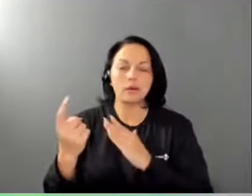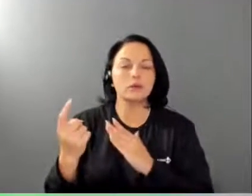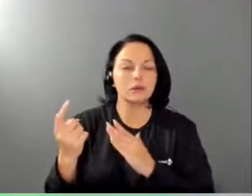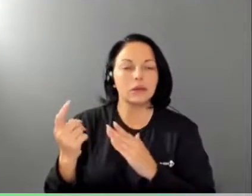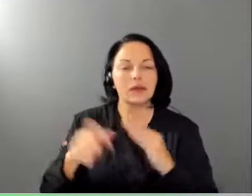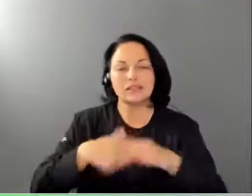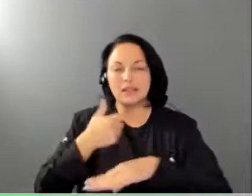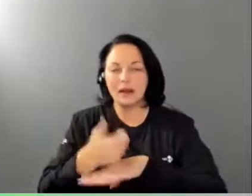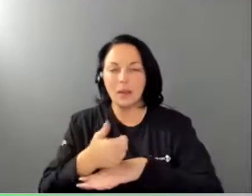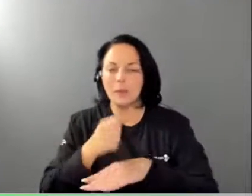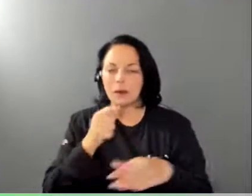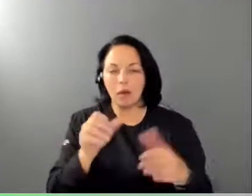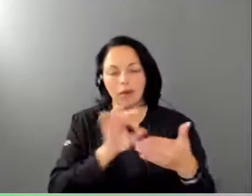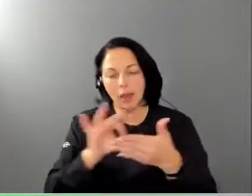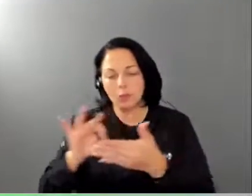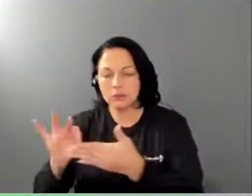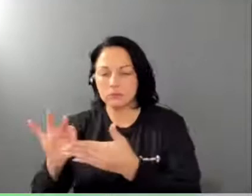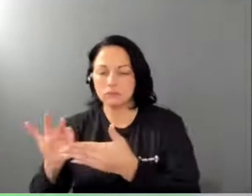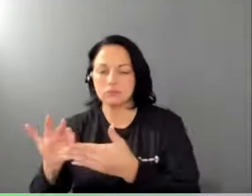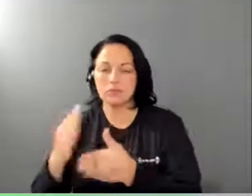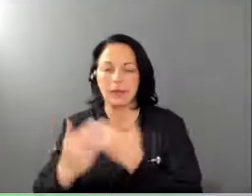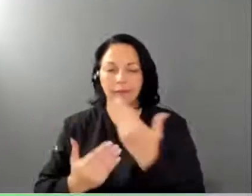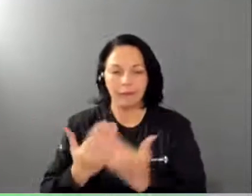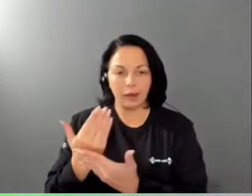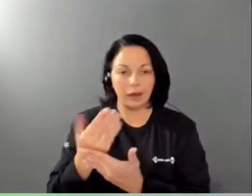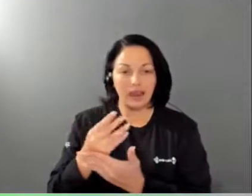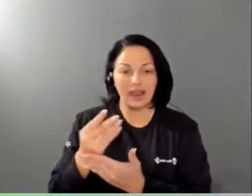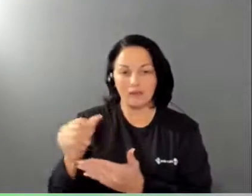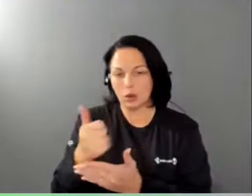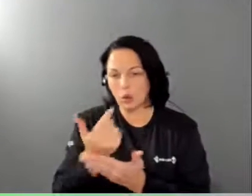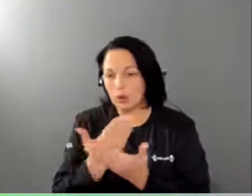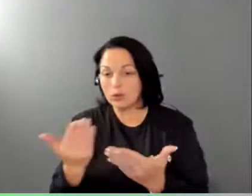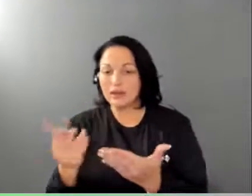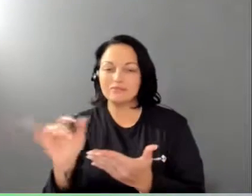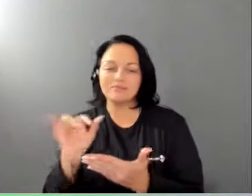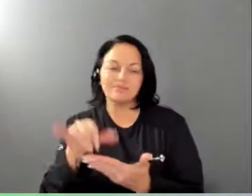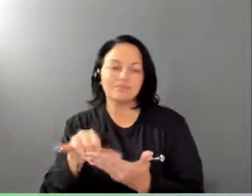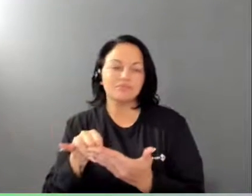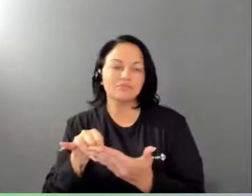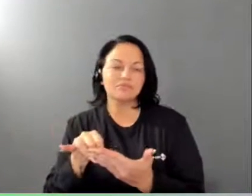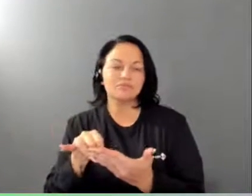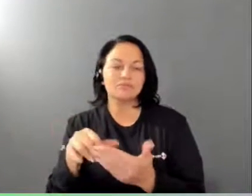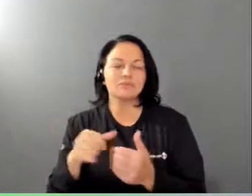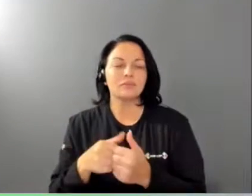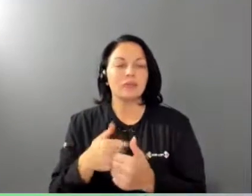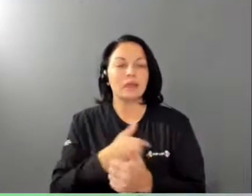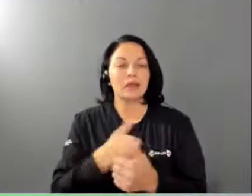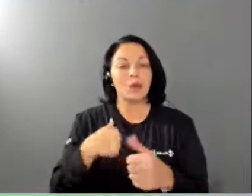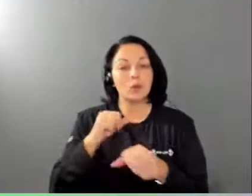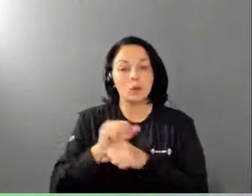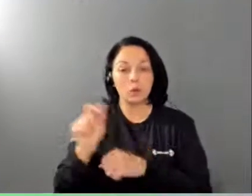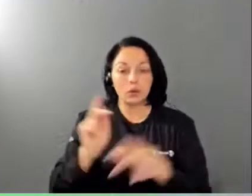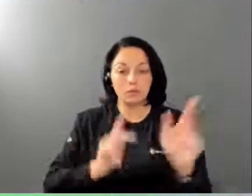cards so they could see with the data might look like. Way to make sure all the data was automatically versus